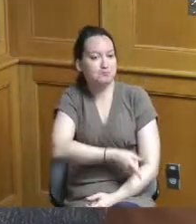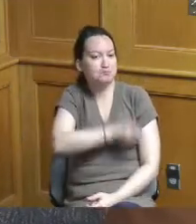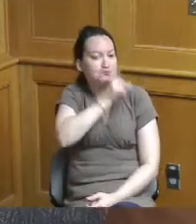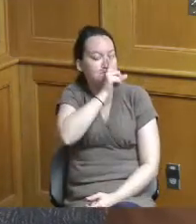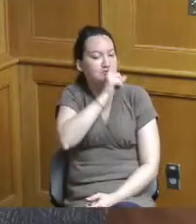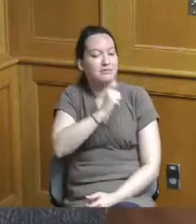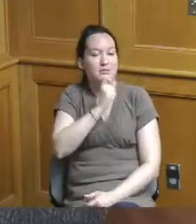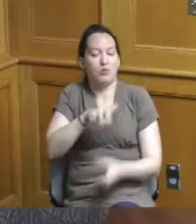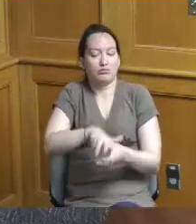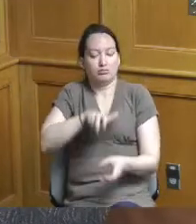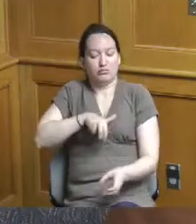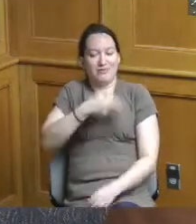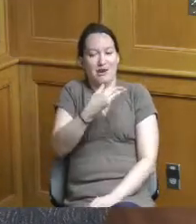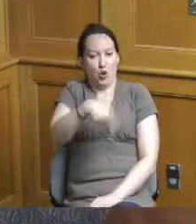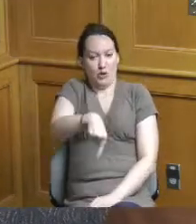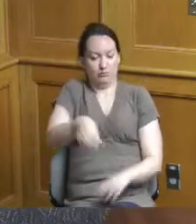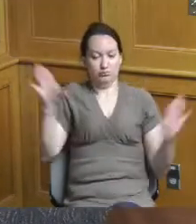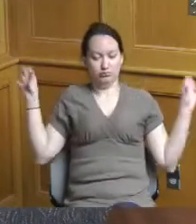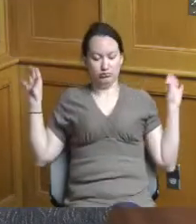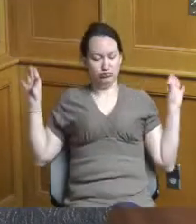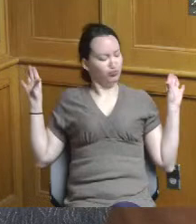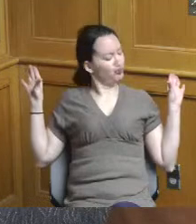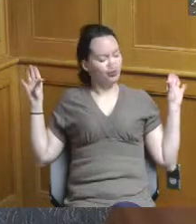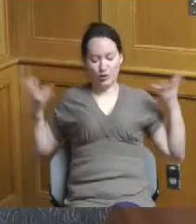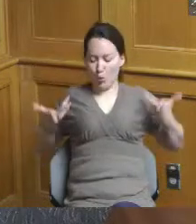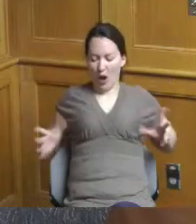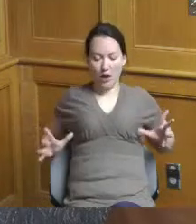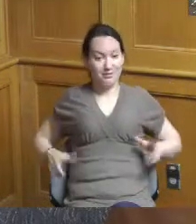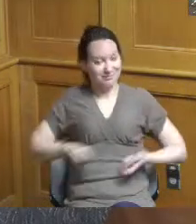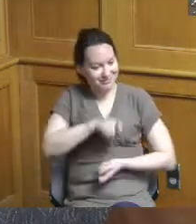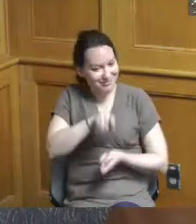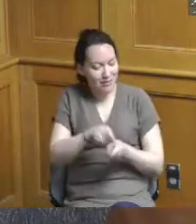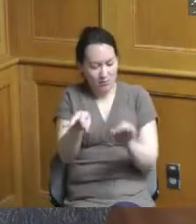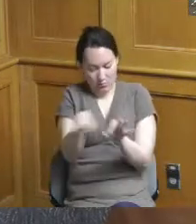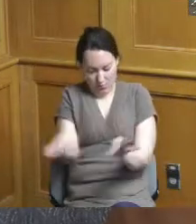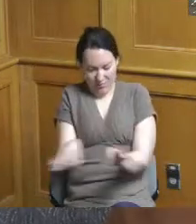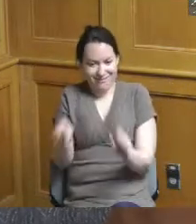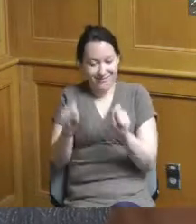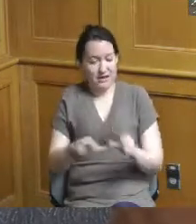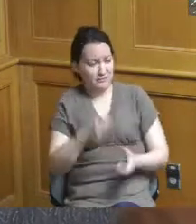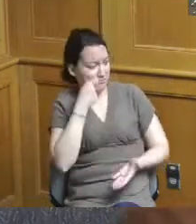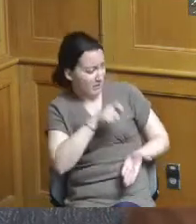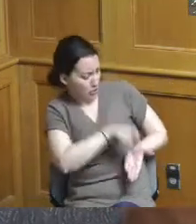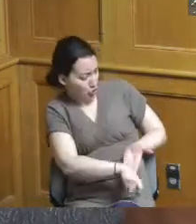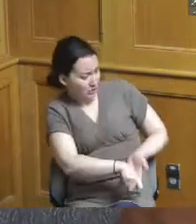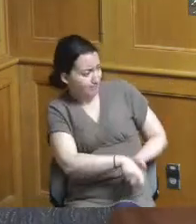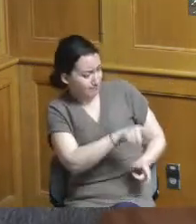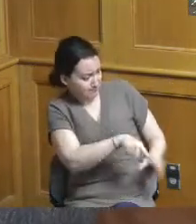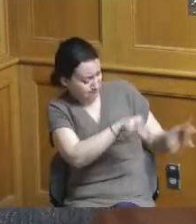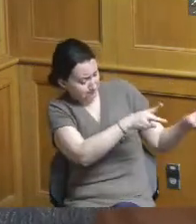hotels what was said you can get the transcript of exact words I'm sure the clerk has it I want